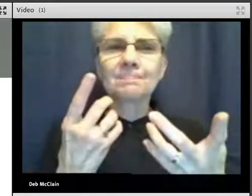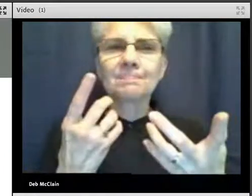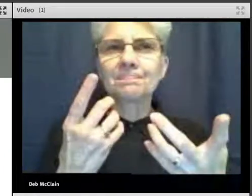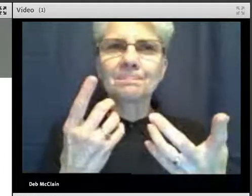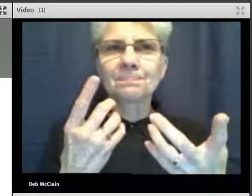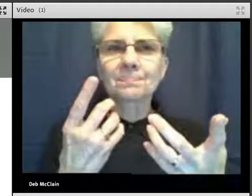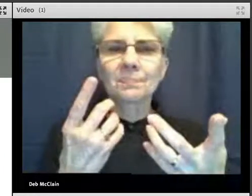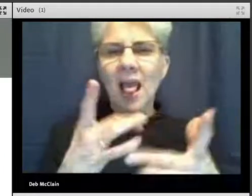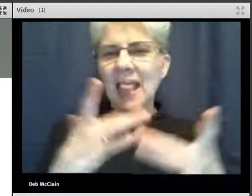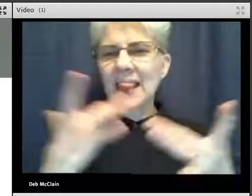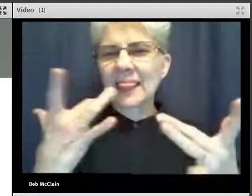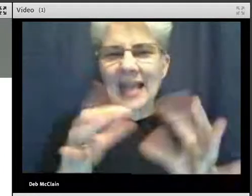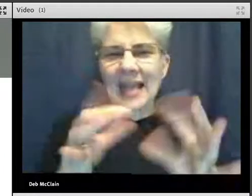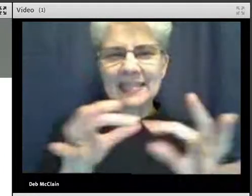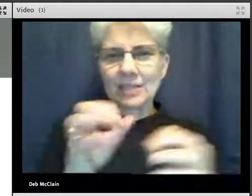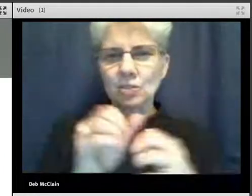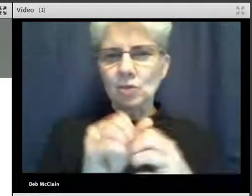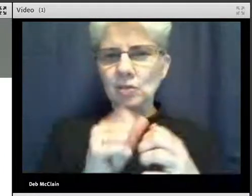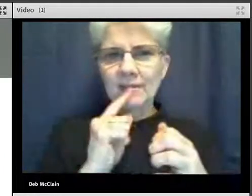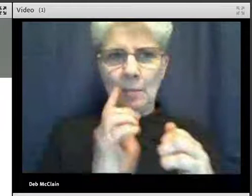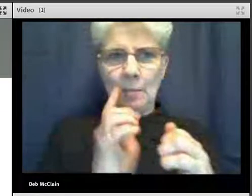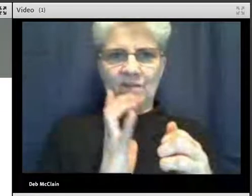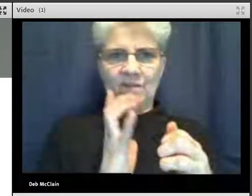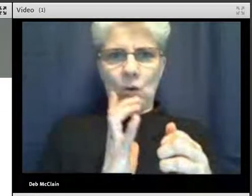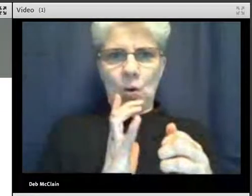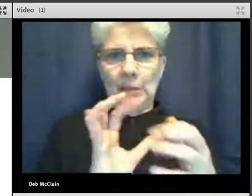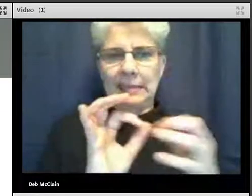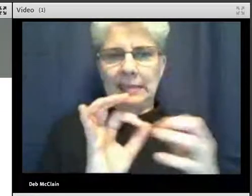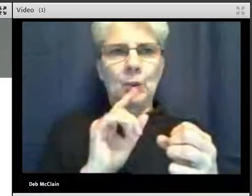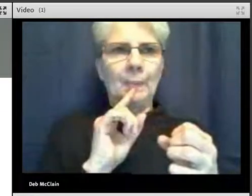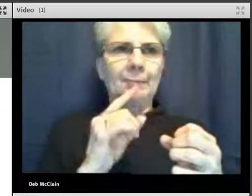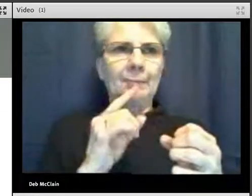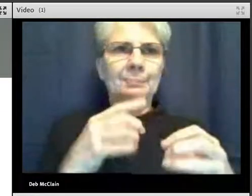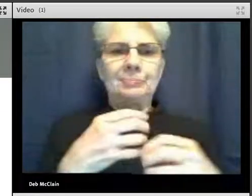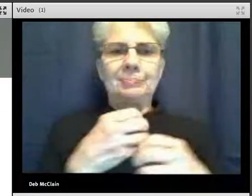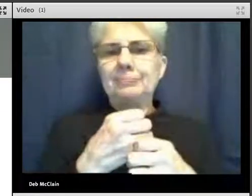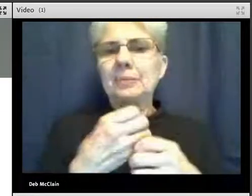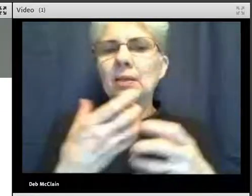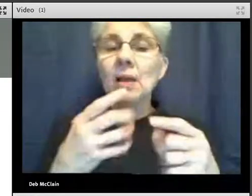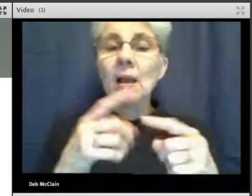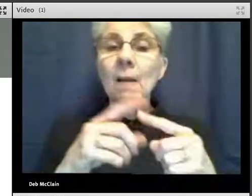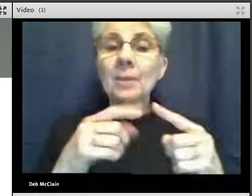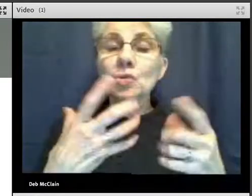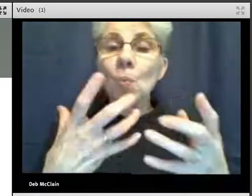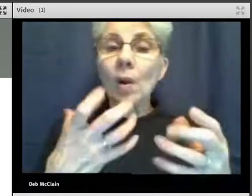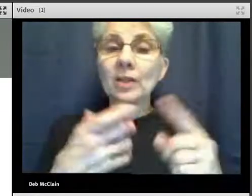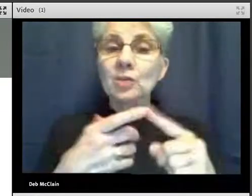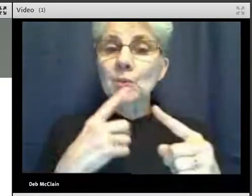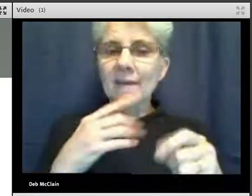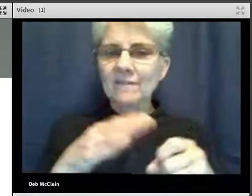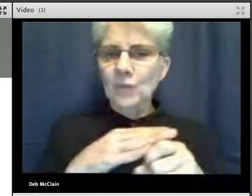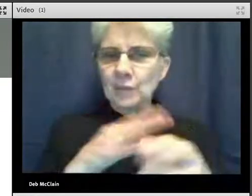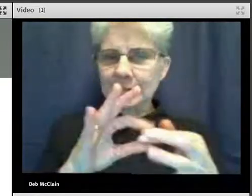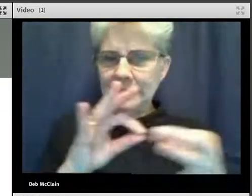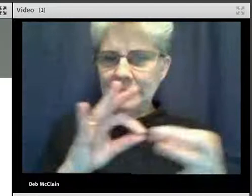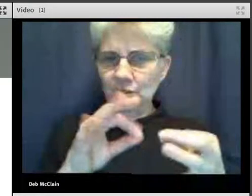a light sentence structure. It doesn't it doesn't have to be a formal sentence. It could be kind of a little broken sentence. But you want it to be a full sentence.